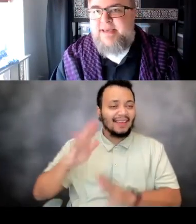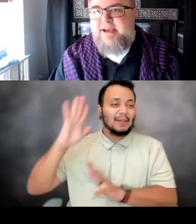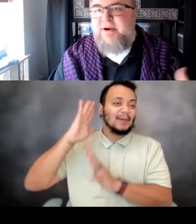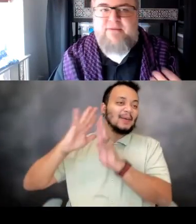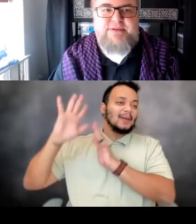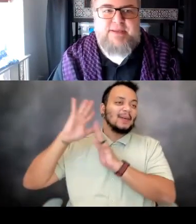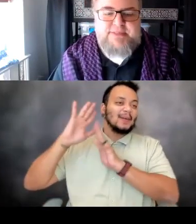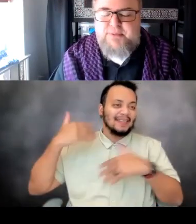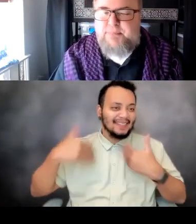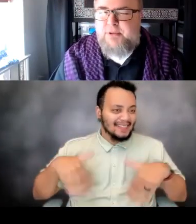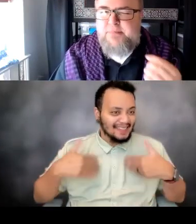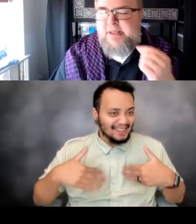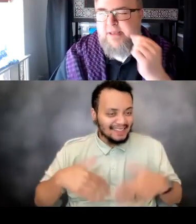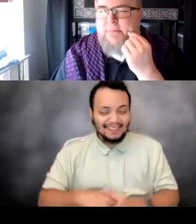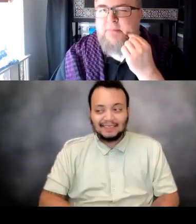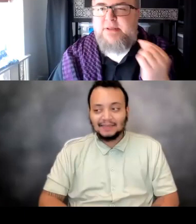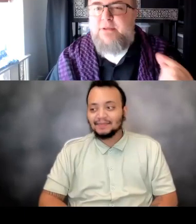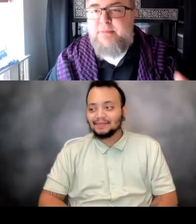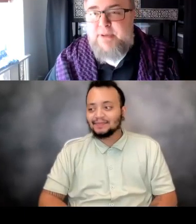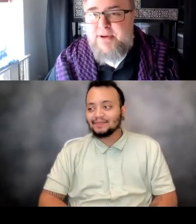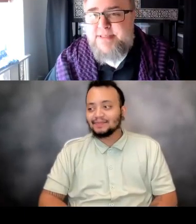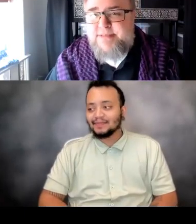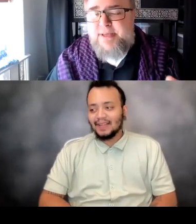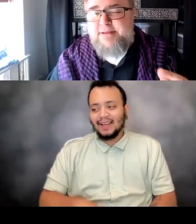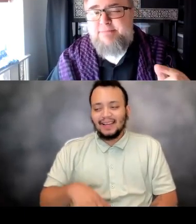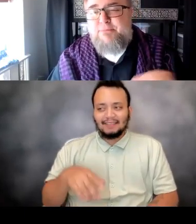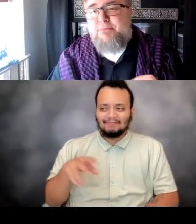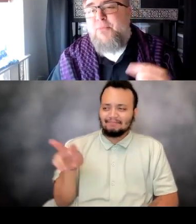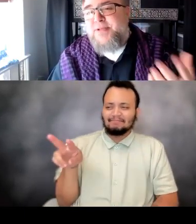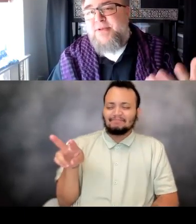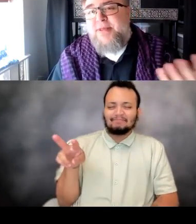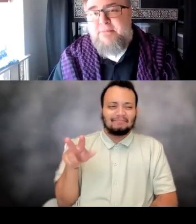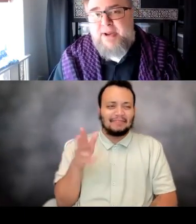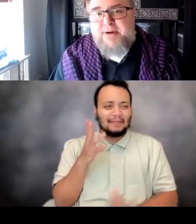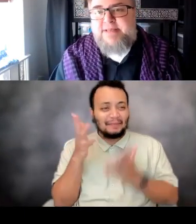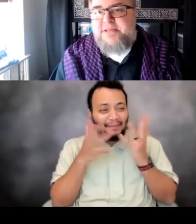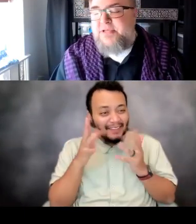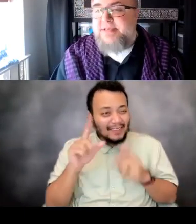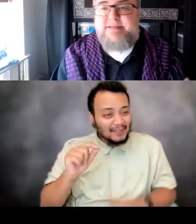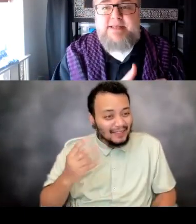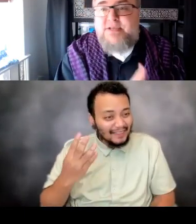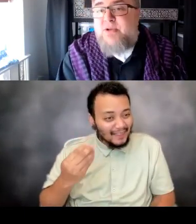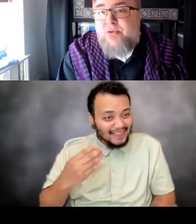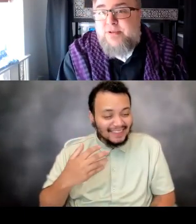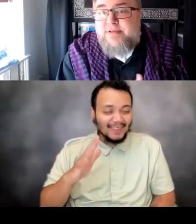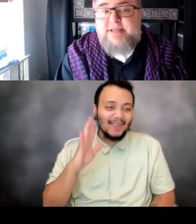I oftentimes tell people I'm a little embarrassed, but more so than embarrassed, it's just old.